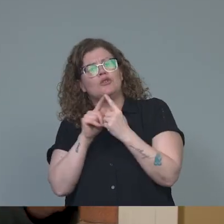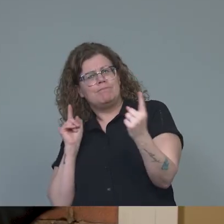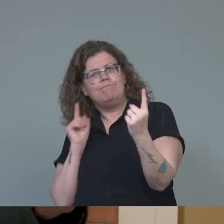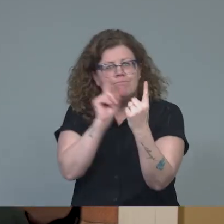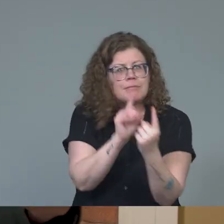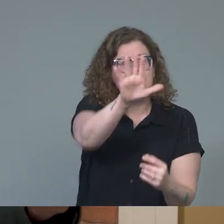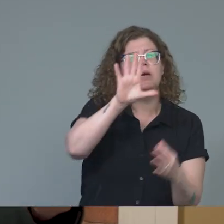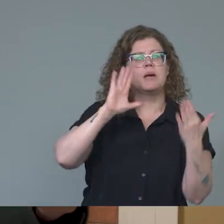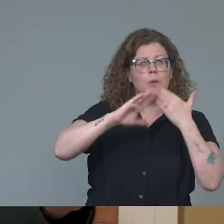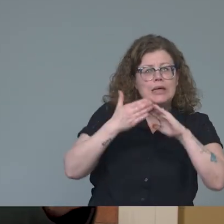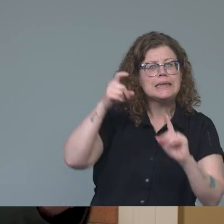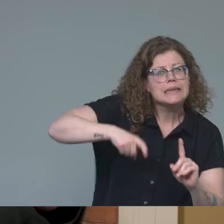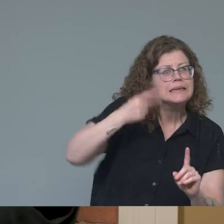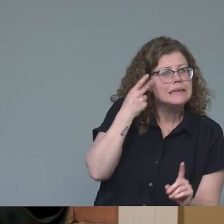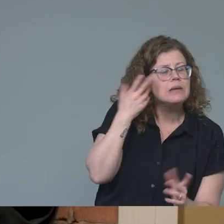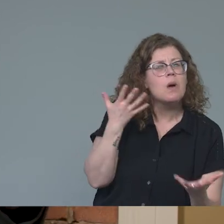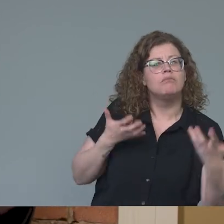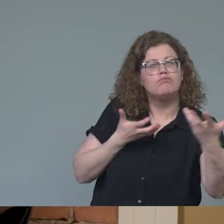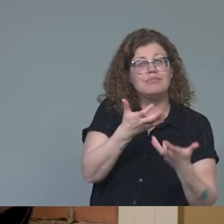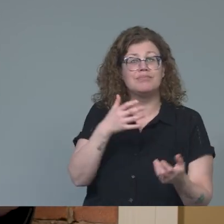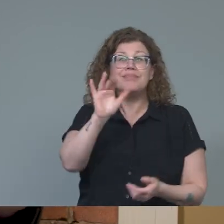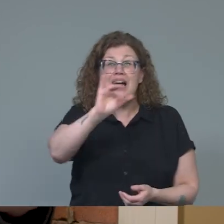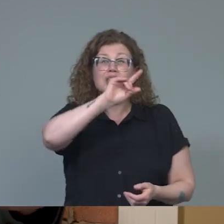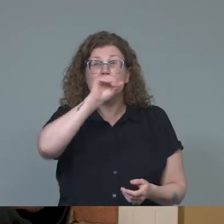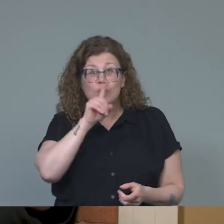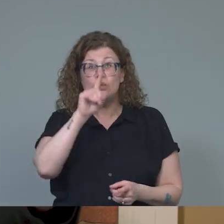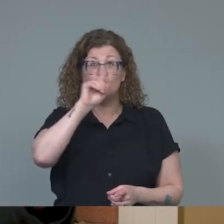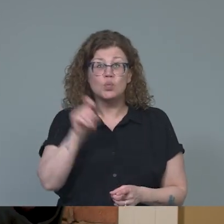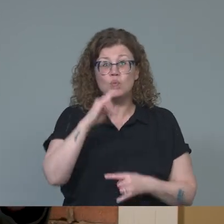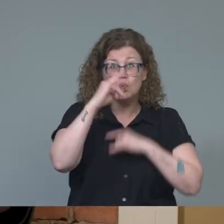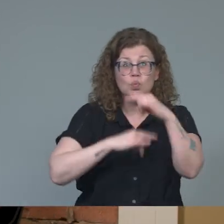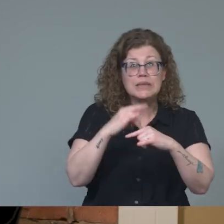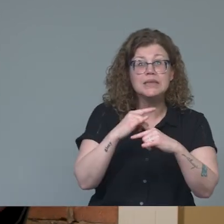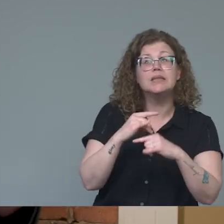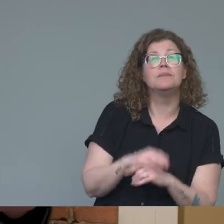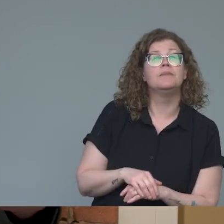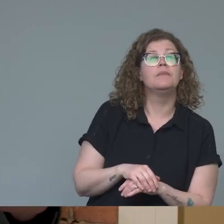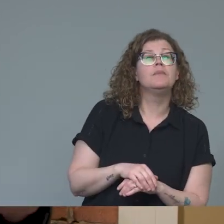voice kind of in private. The minute you start to invite other feedback, other stories, other